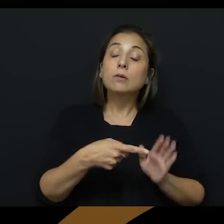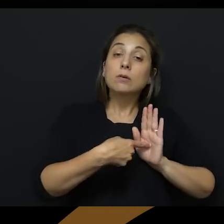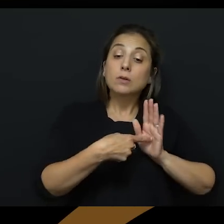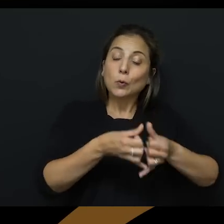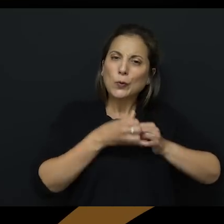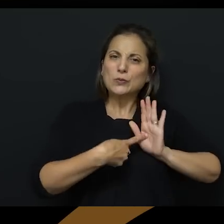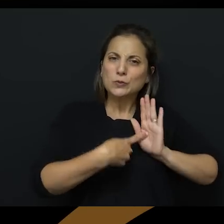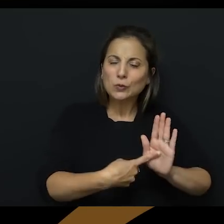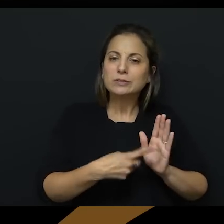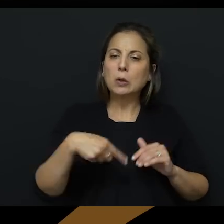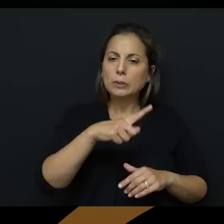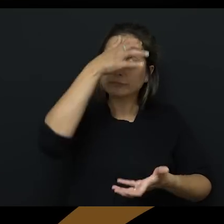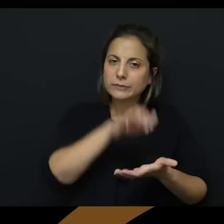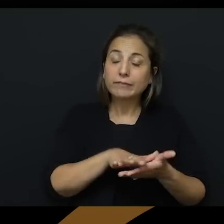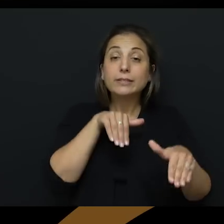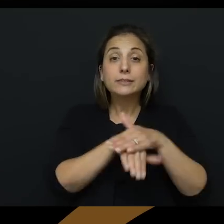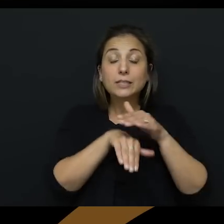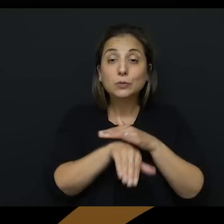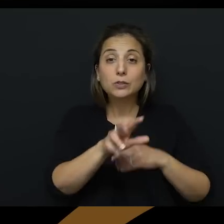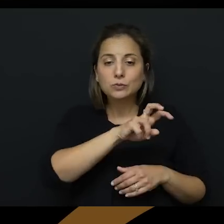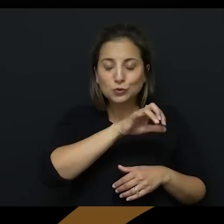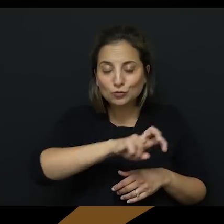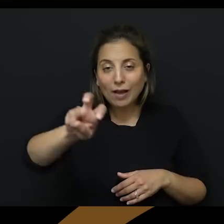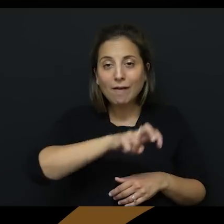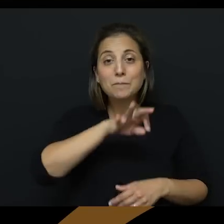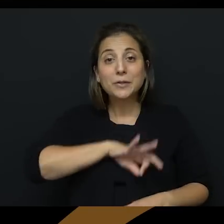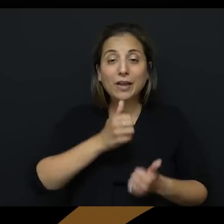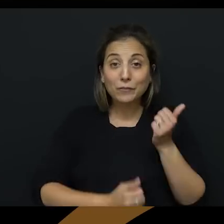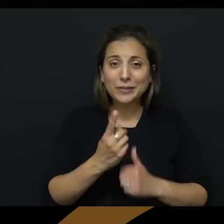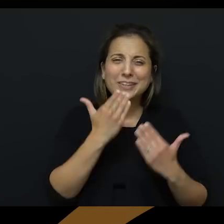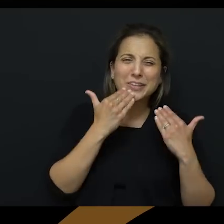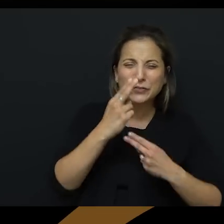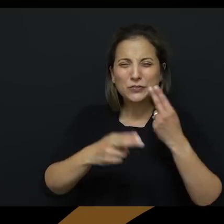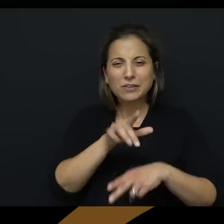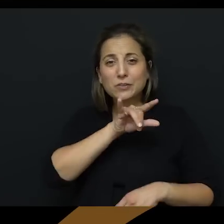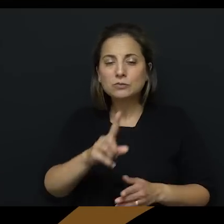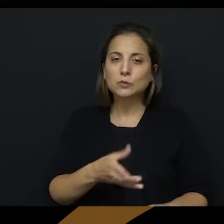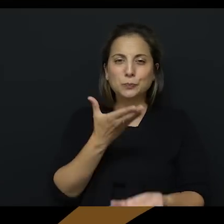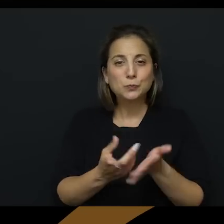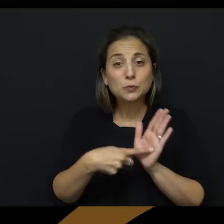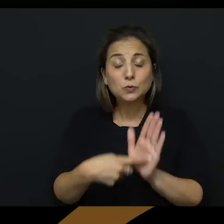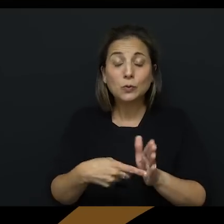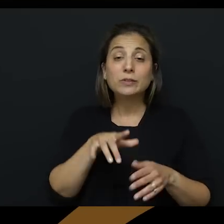This award reaffirms our belief that accessible travel benefits everyone. Thank you for recognizing United Airlines efforts to ensure that